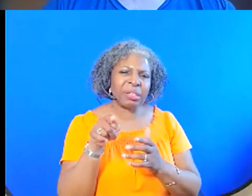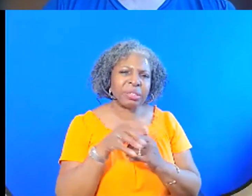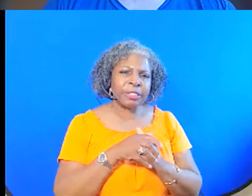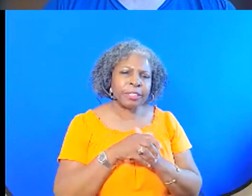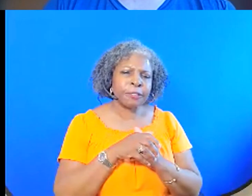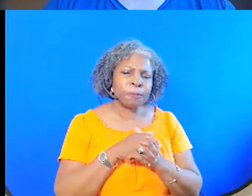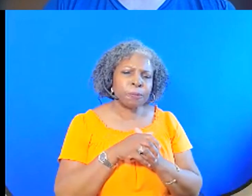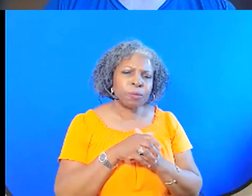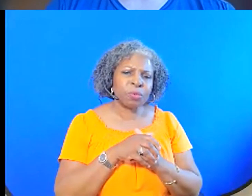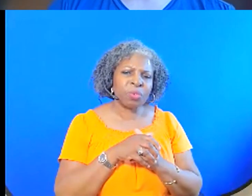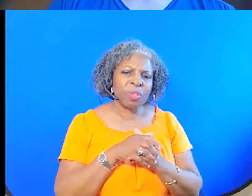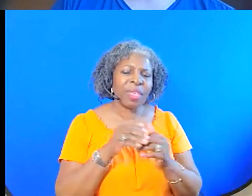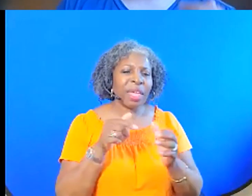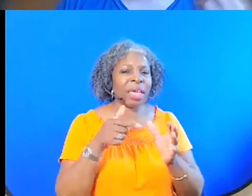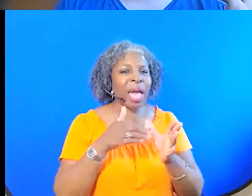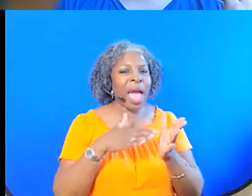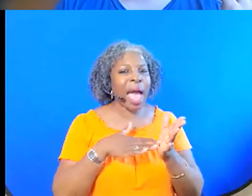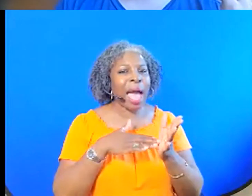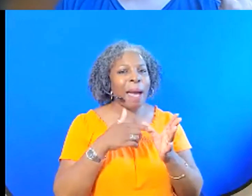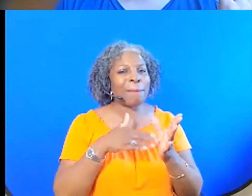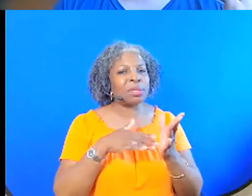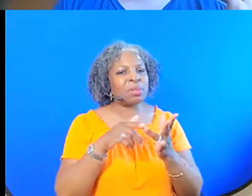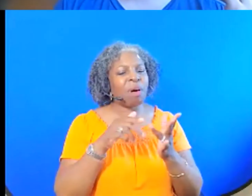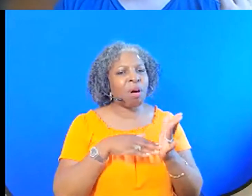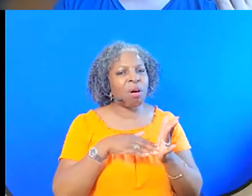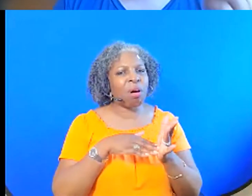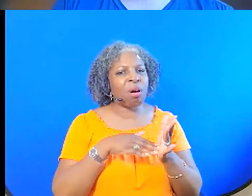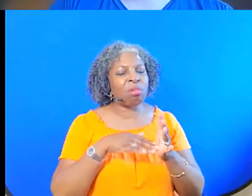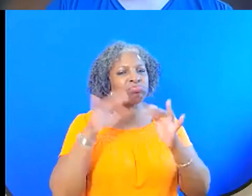the Amazon rainforest isn't virgin rainforest, it's been farmed for millennia.